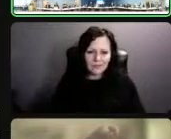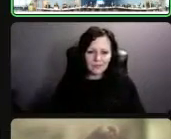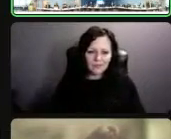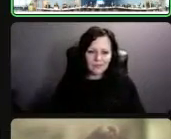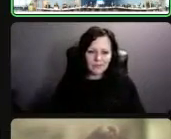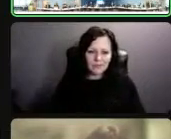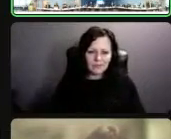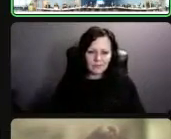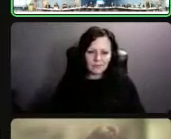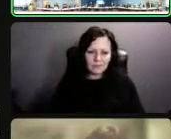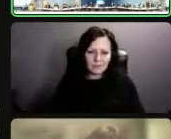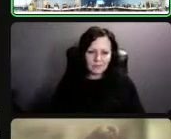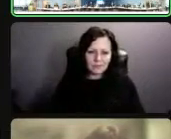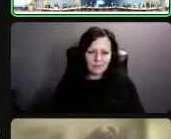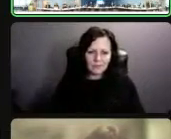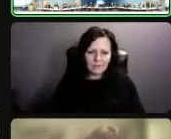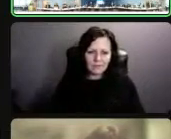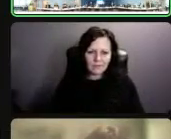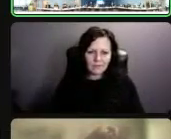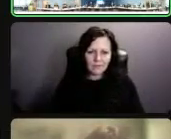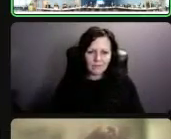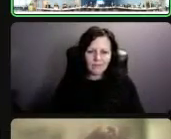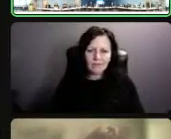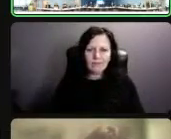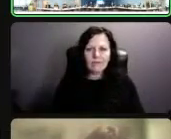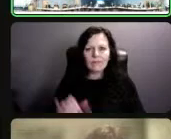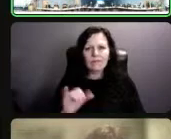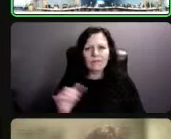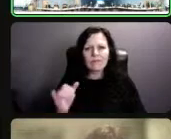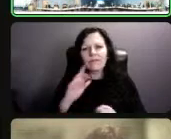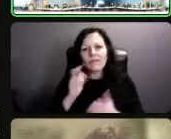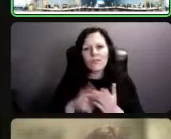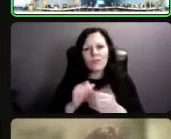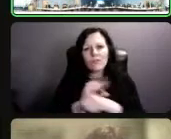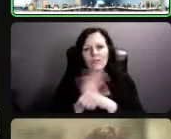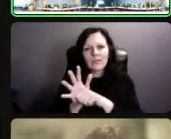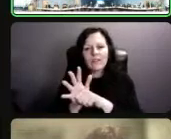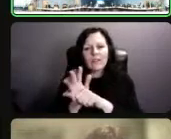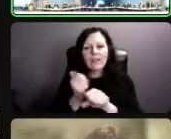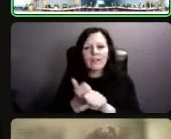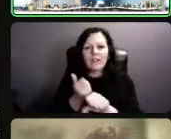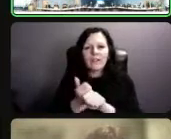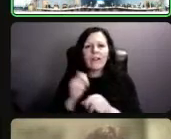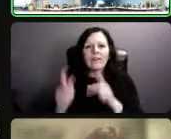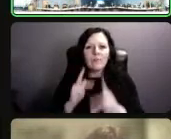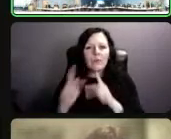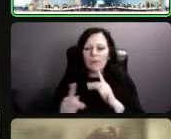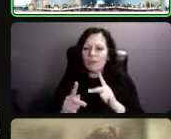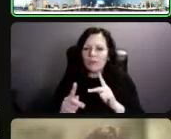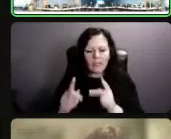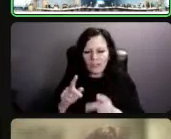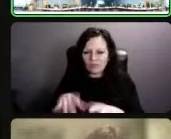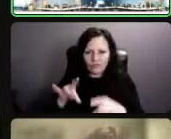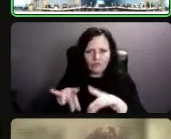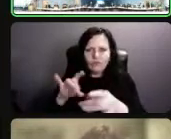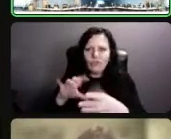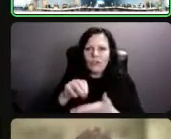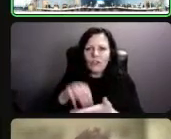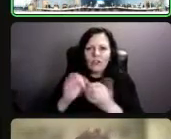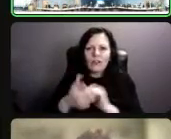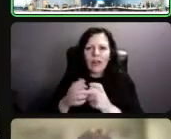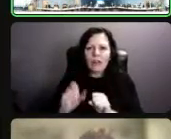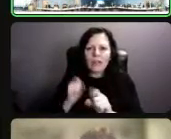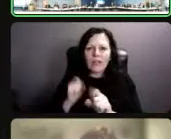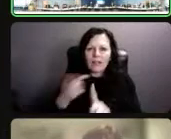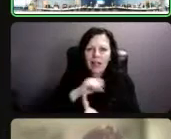THAT SONDS COMPLICATED.